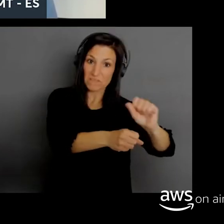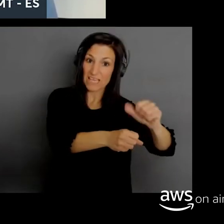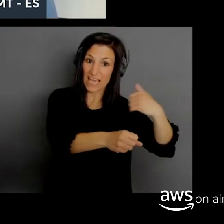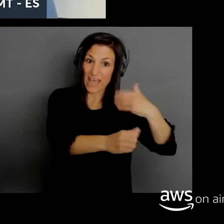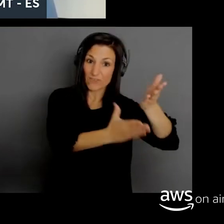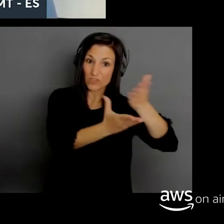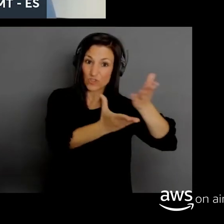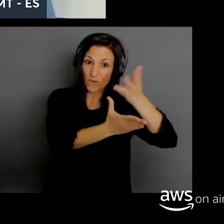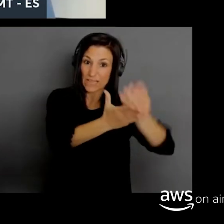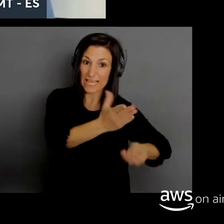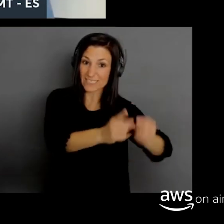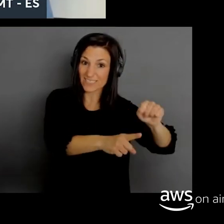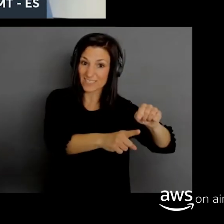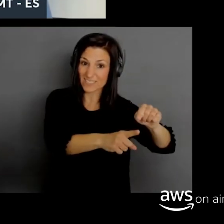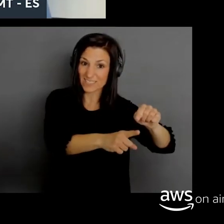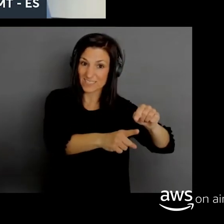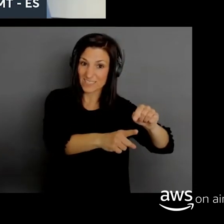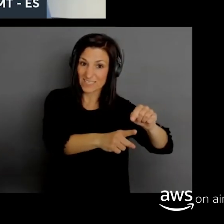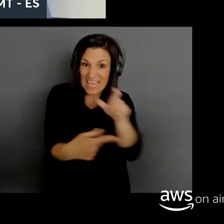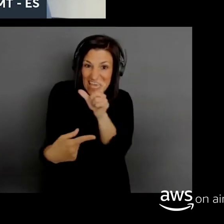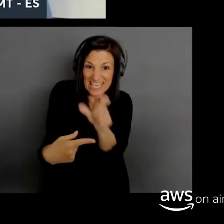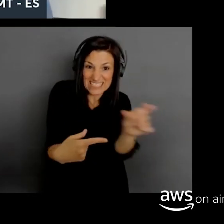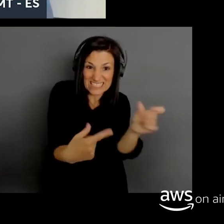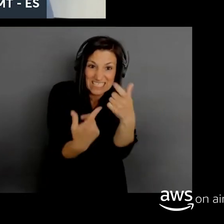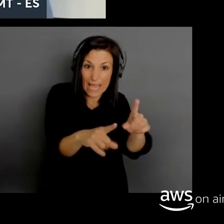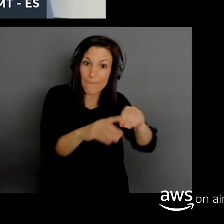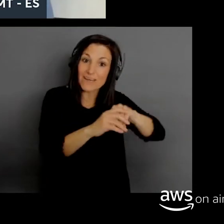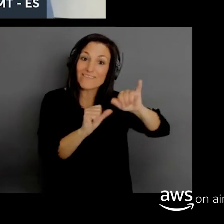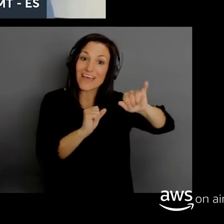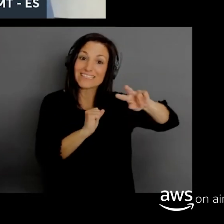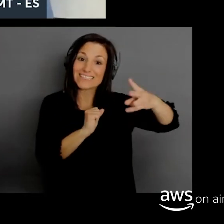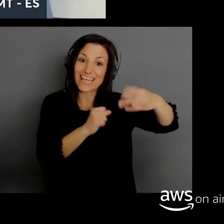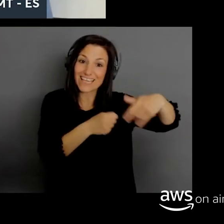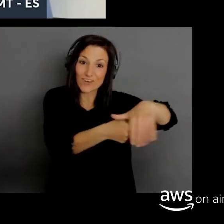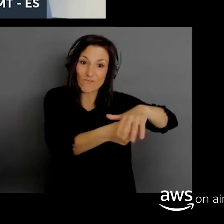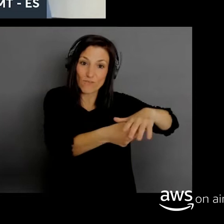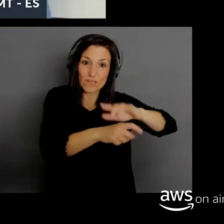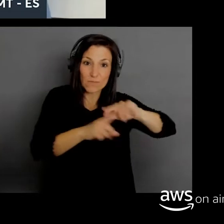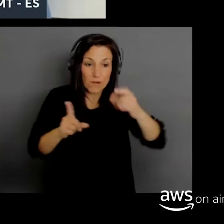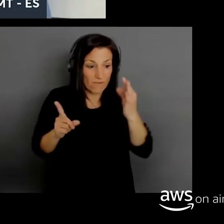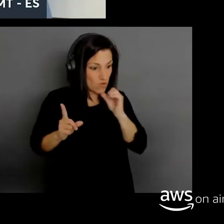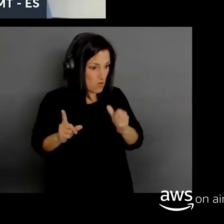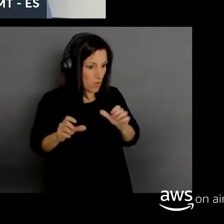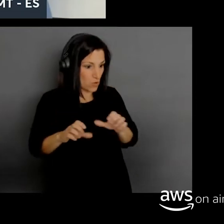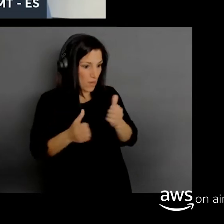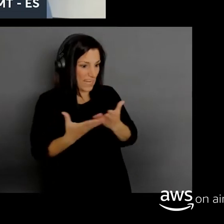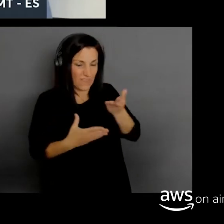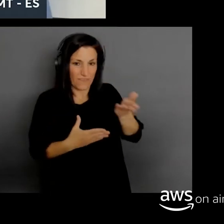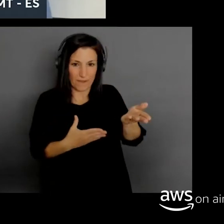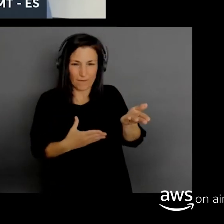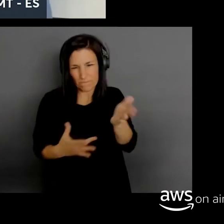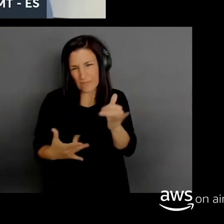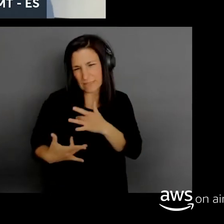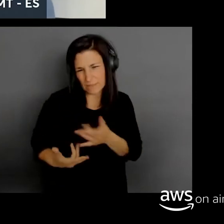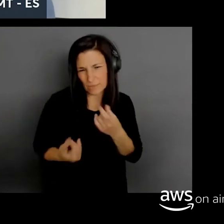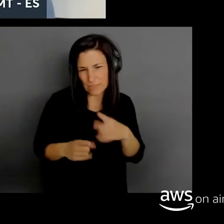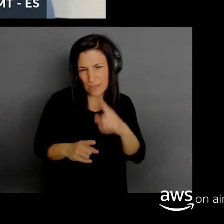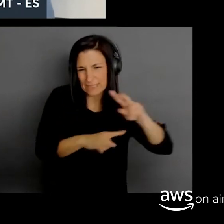instances running in the secondary region, wherein if you're not doing anything there, which typically is the situation in secondary regions, you don't use them for it,